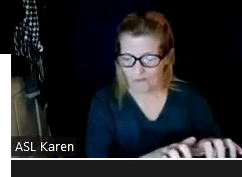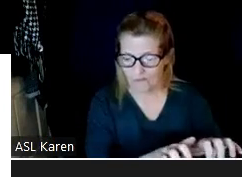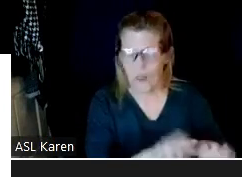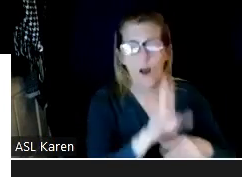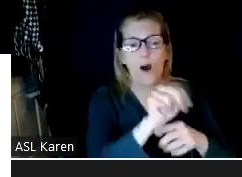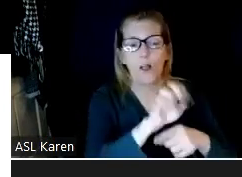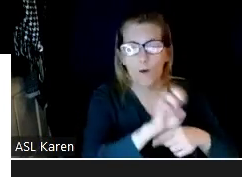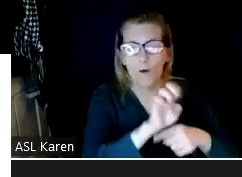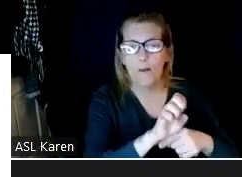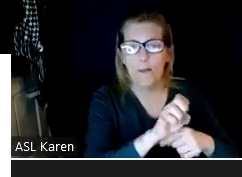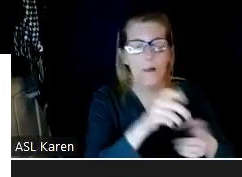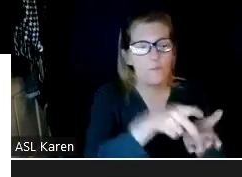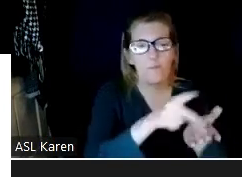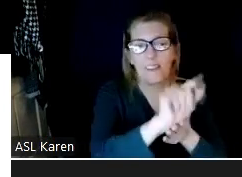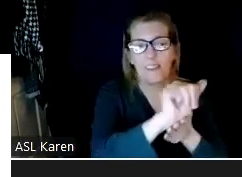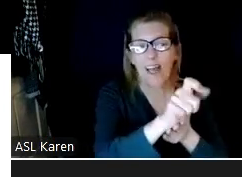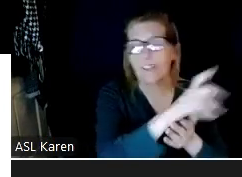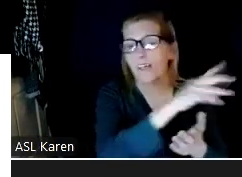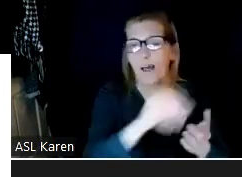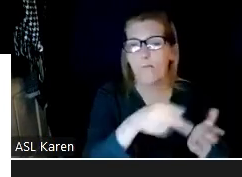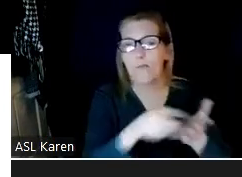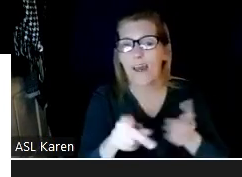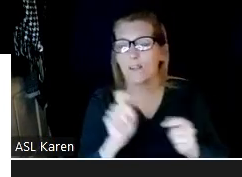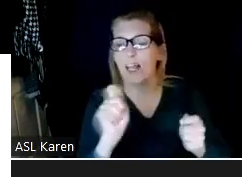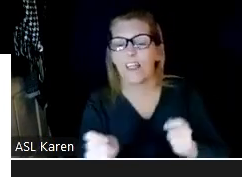insurance taxes and their paid leave contributions submitted.